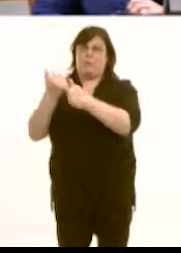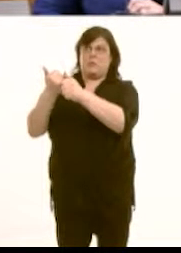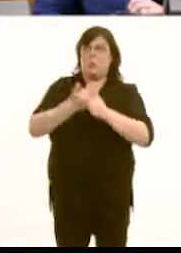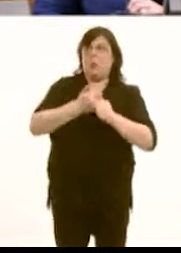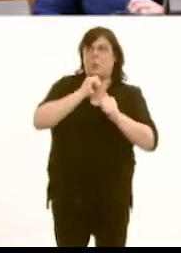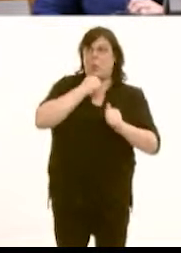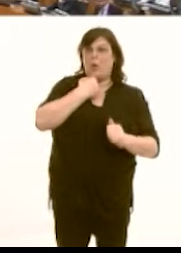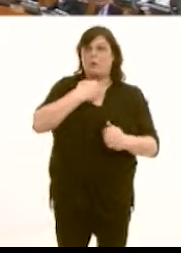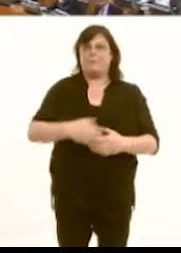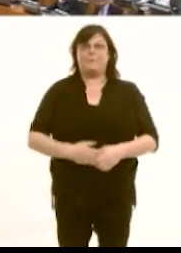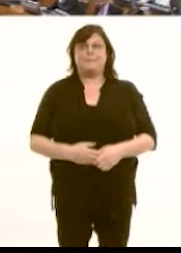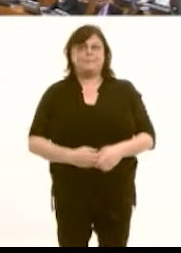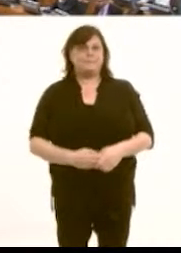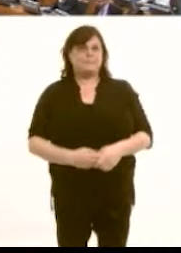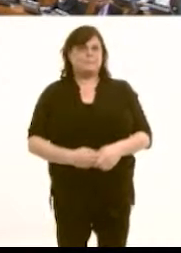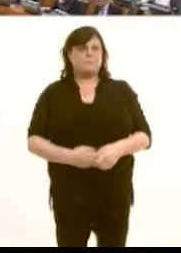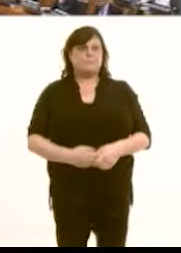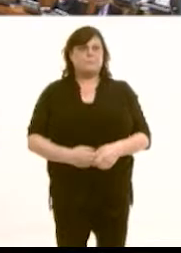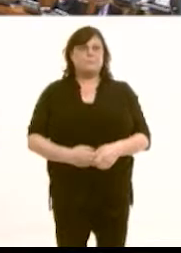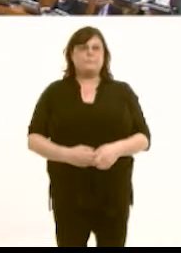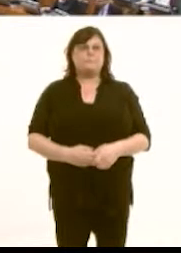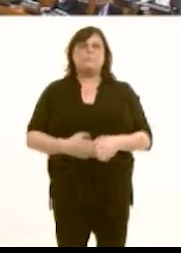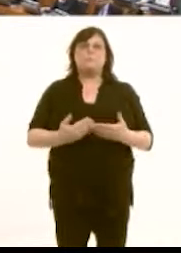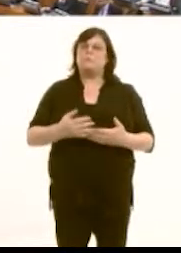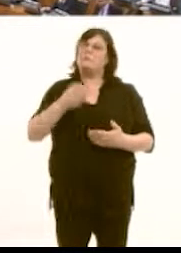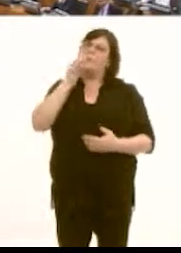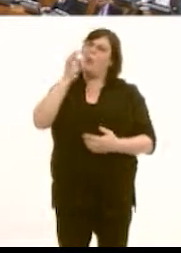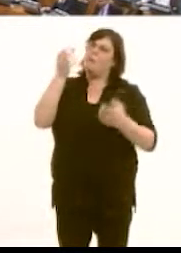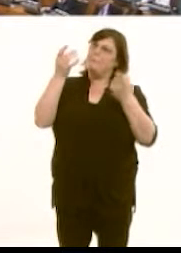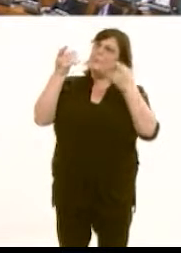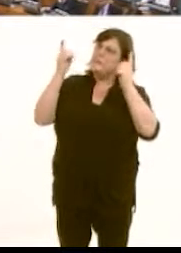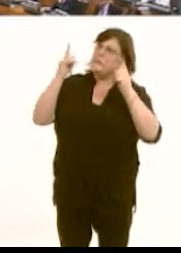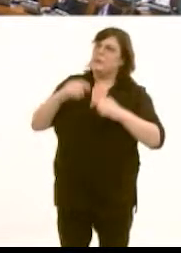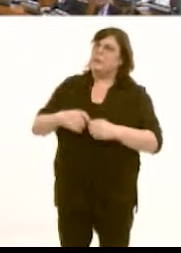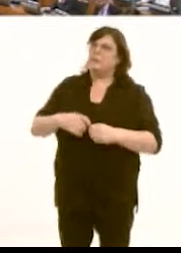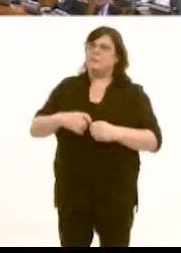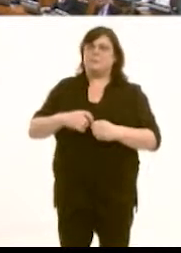Peter Black: First Minister, the city deal is very important, of course, for the Swansea